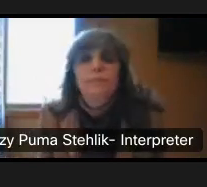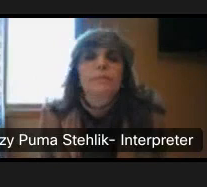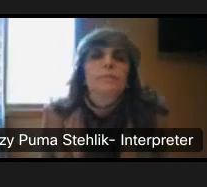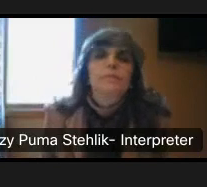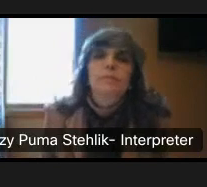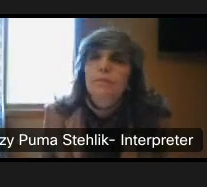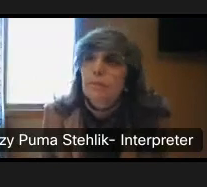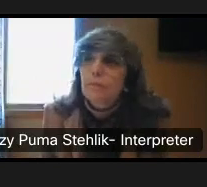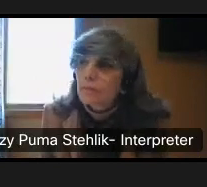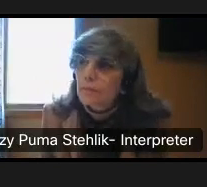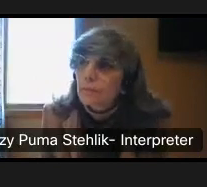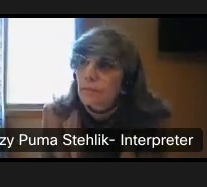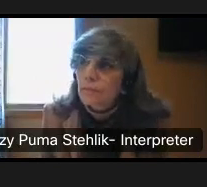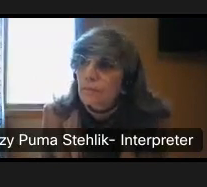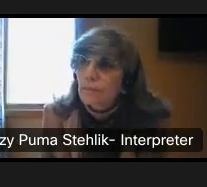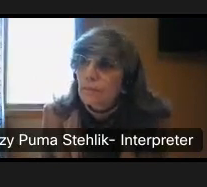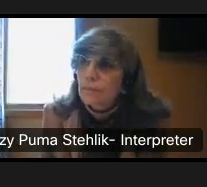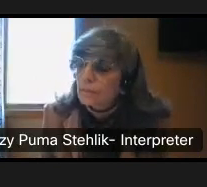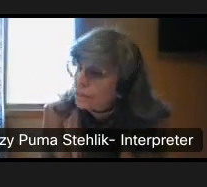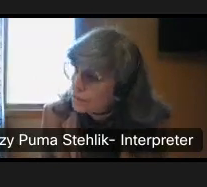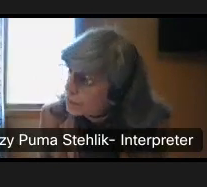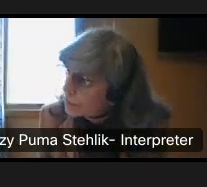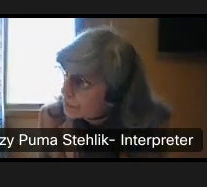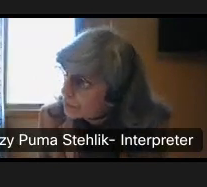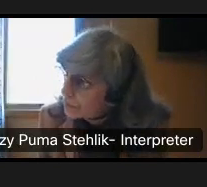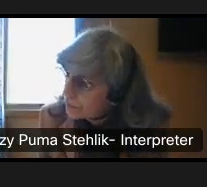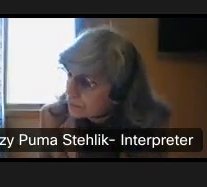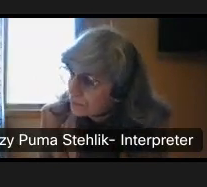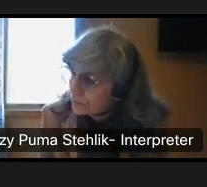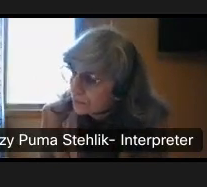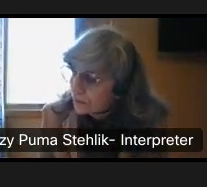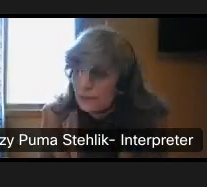And Mr. will make a motion.